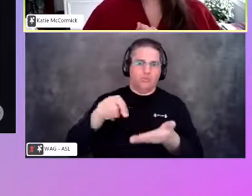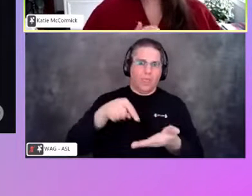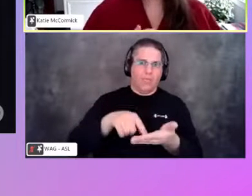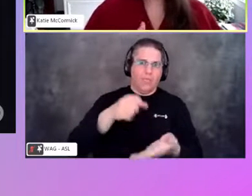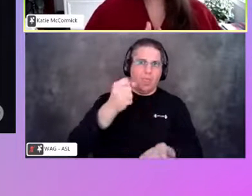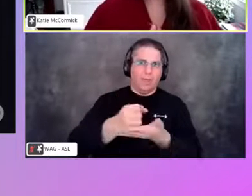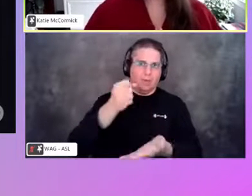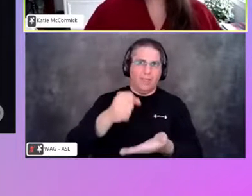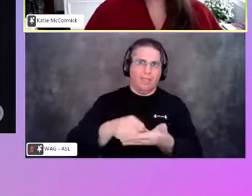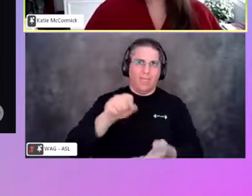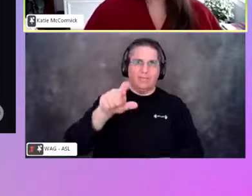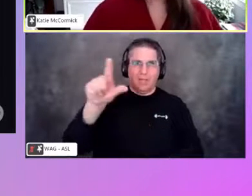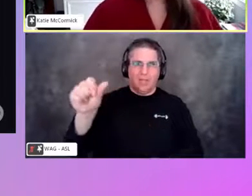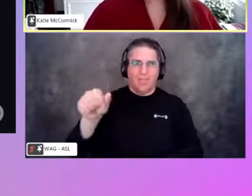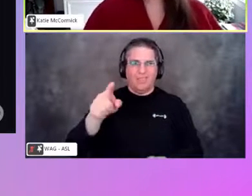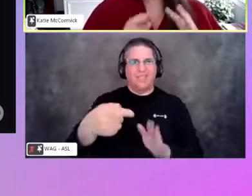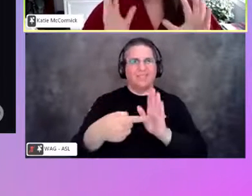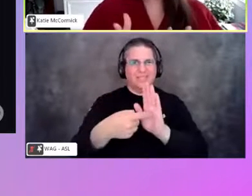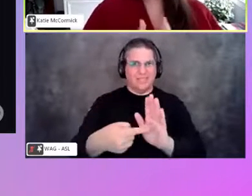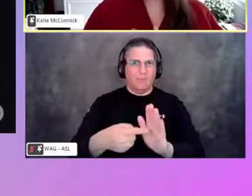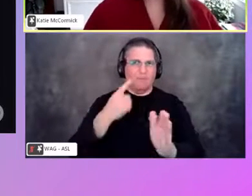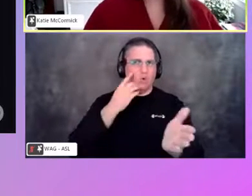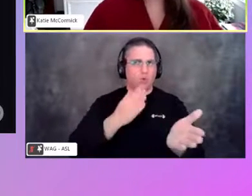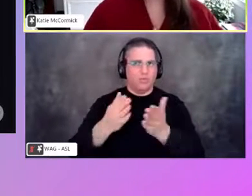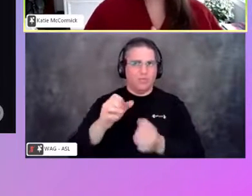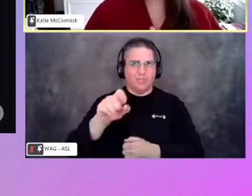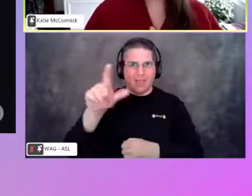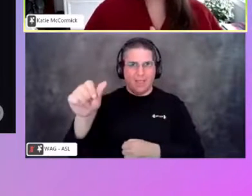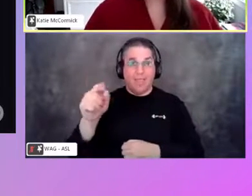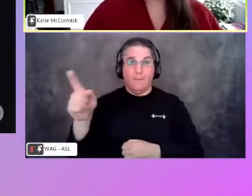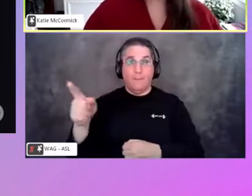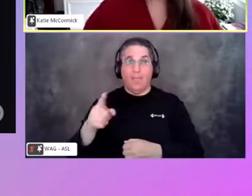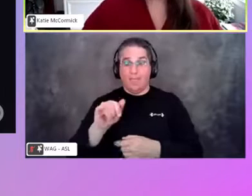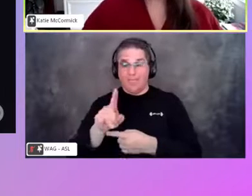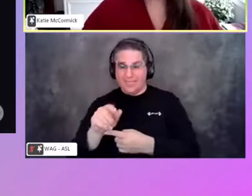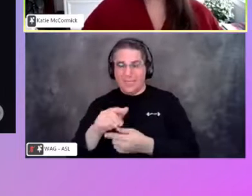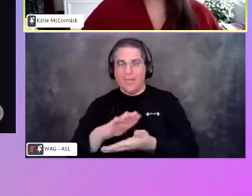now created an audit regimentation yet. But we will